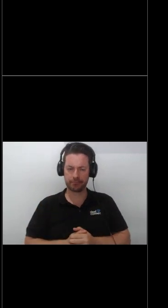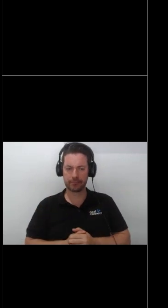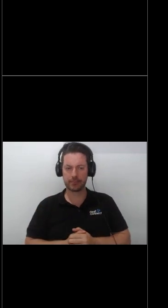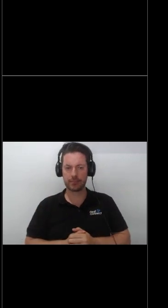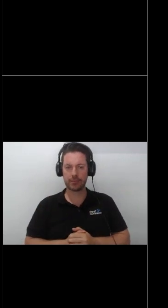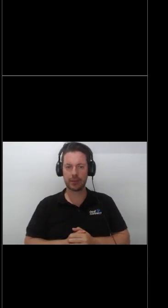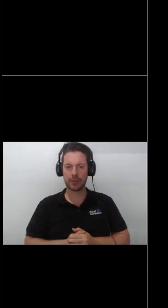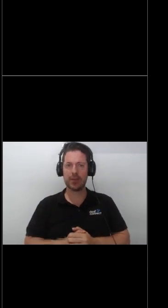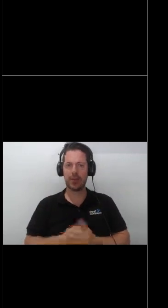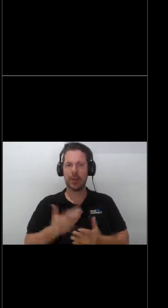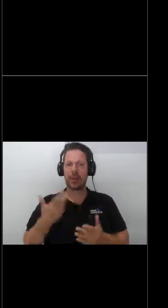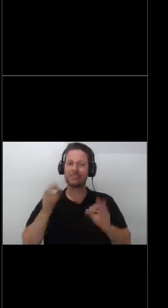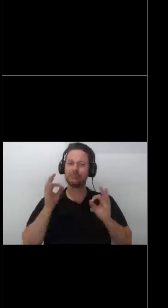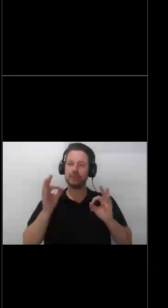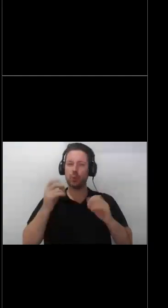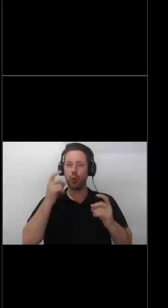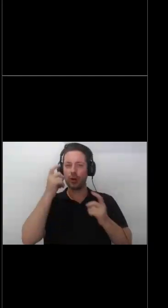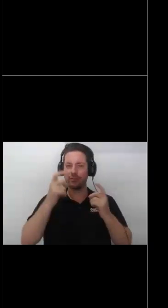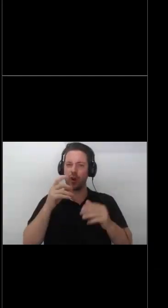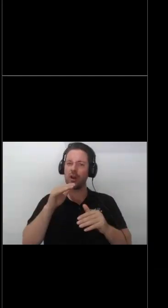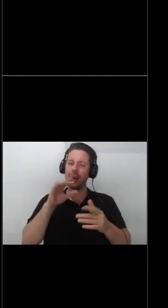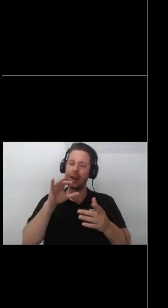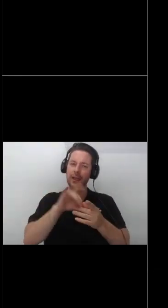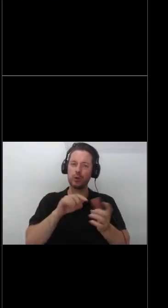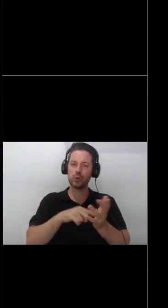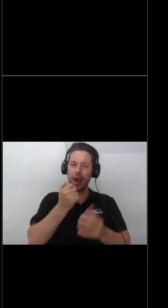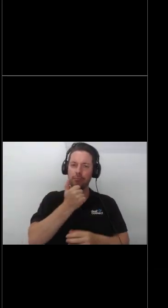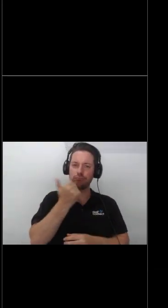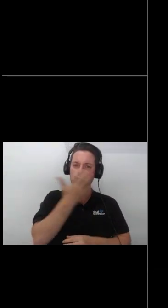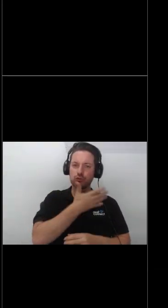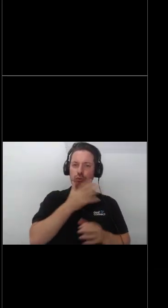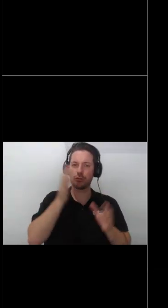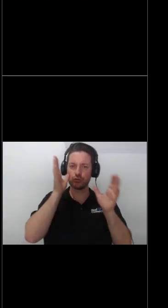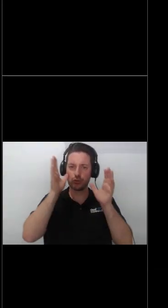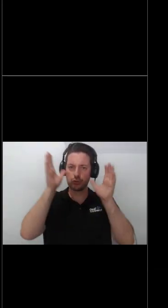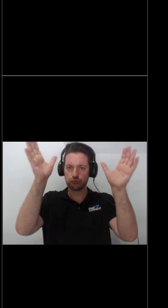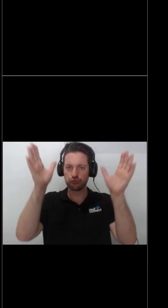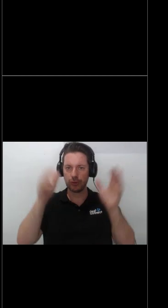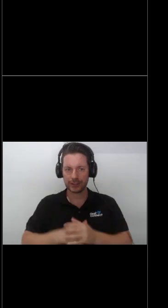For Aboriginal or Torres Strait Islander persons and minors.